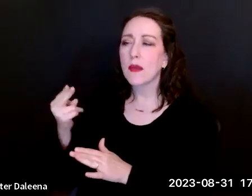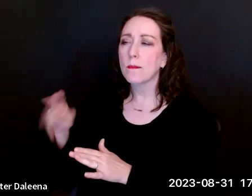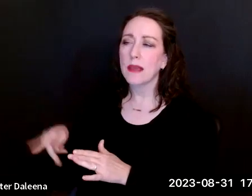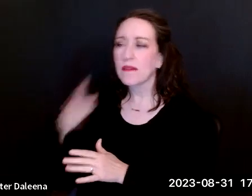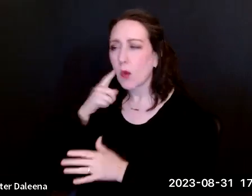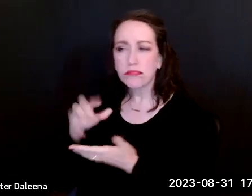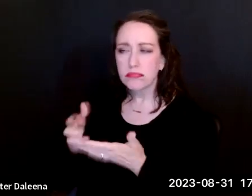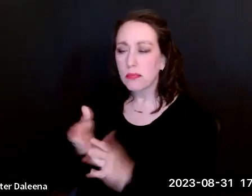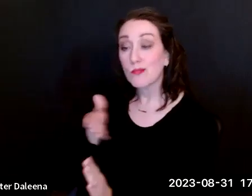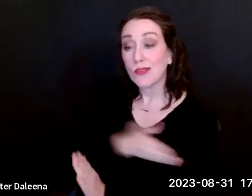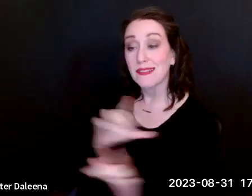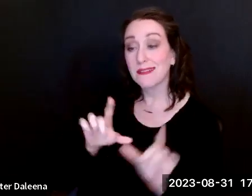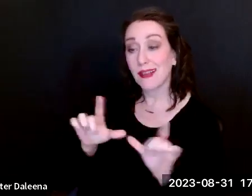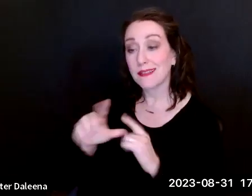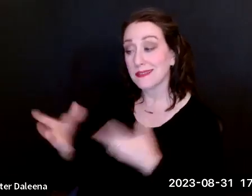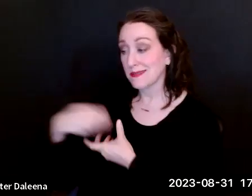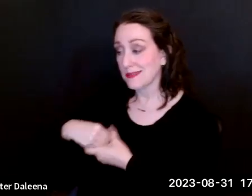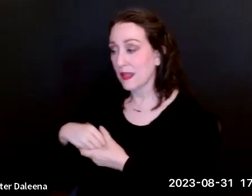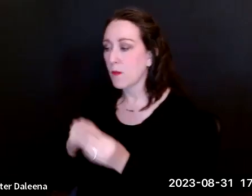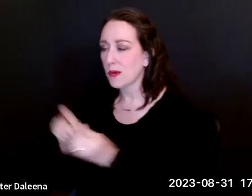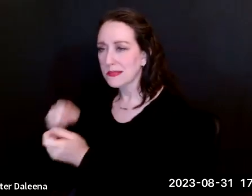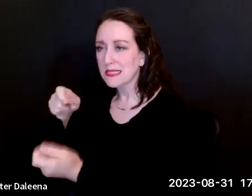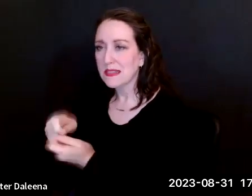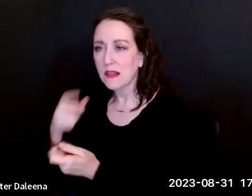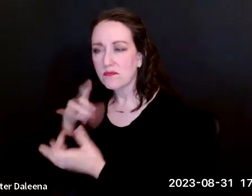the previous license types that were on there and now it's more specific to the licensed and